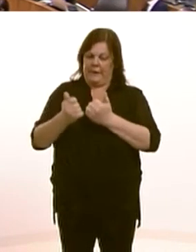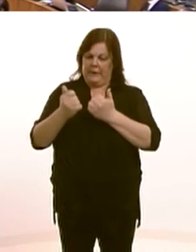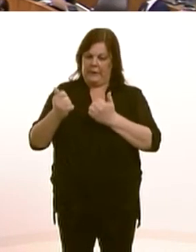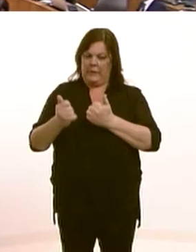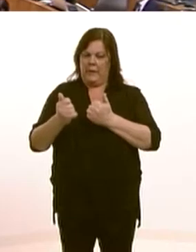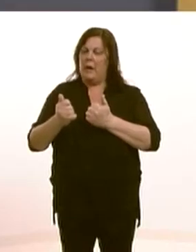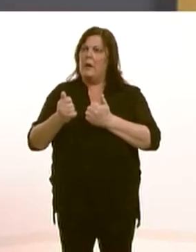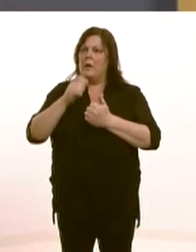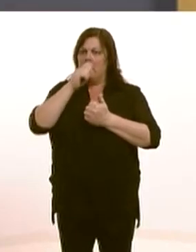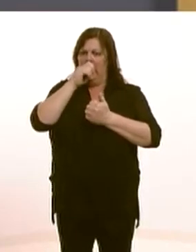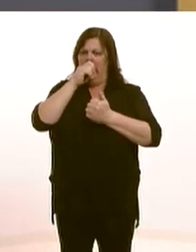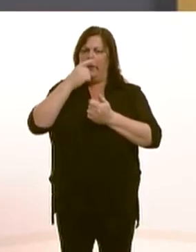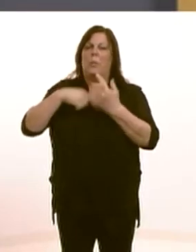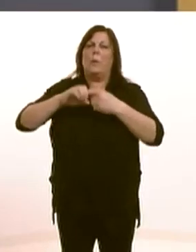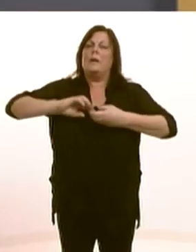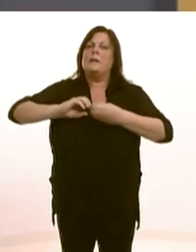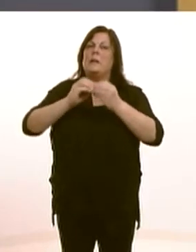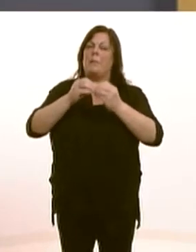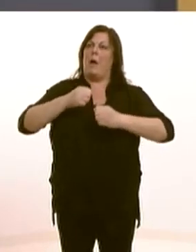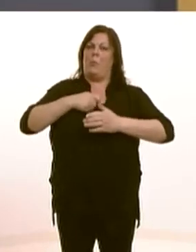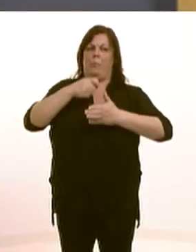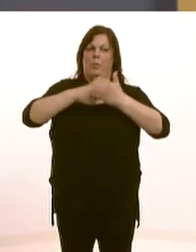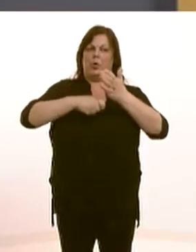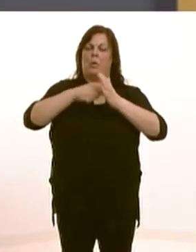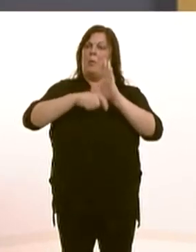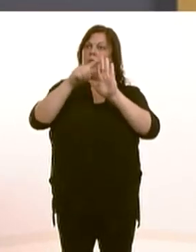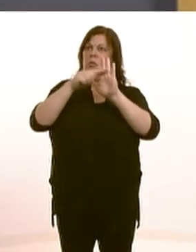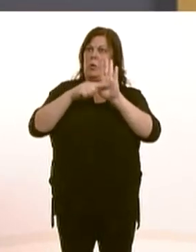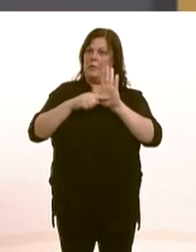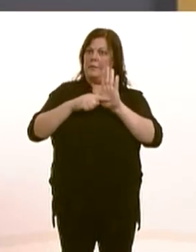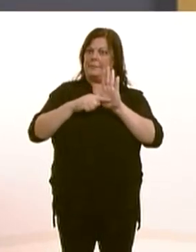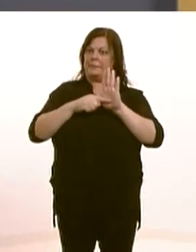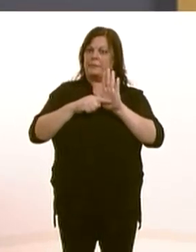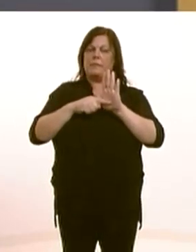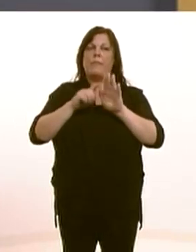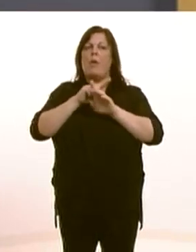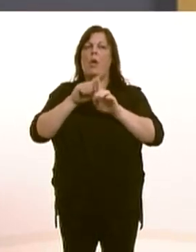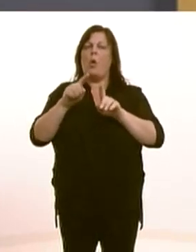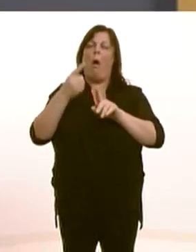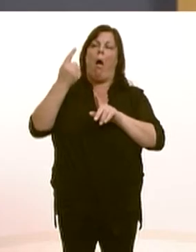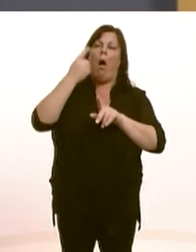rules to suit our own economic and procurement needs, rather than the needs of big business in other countries.